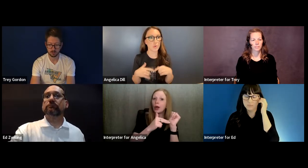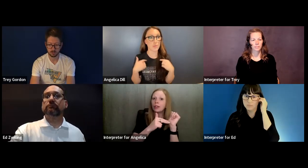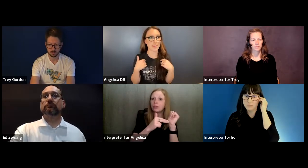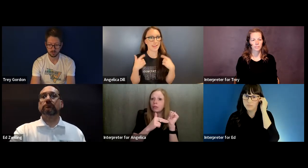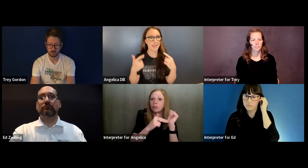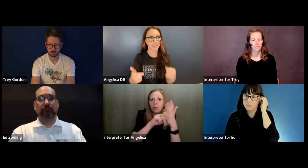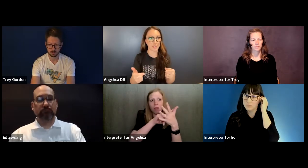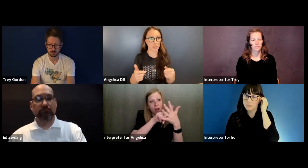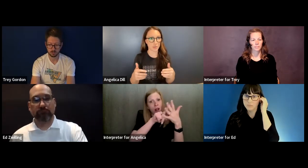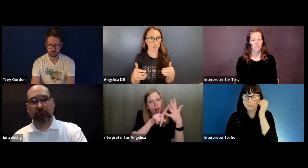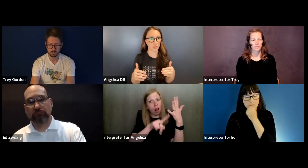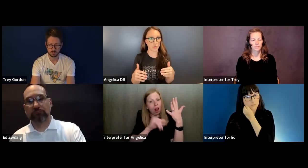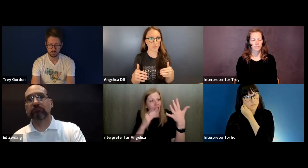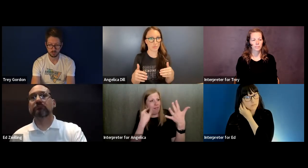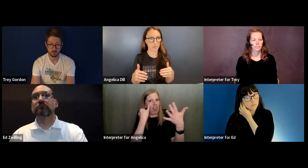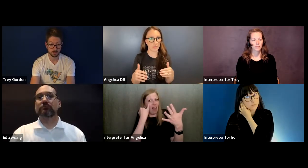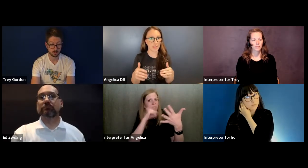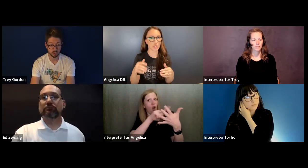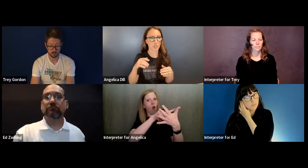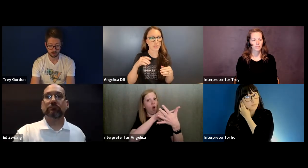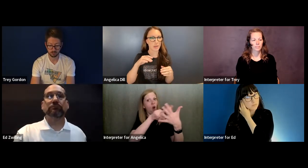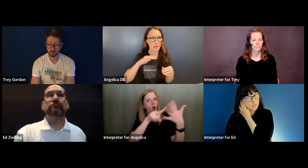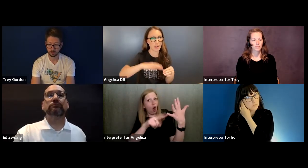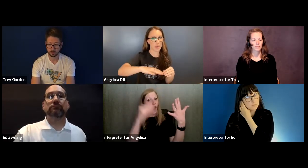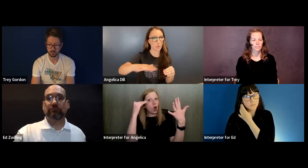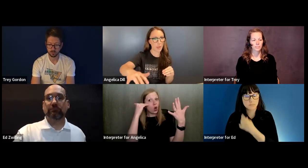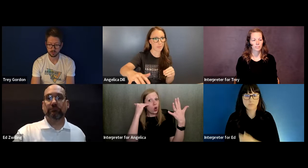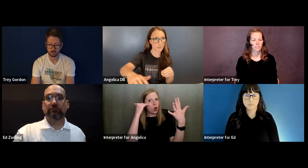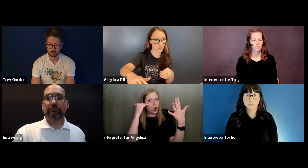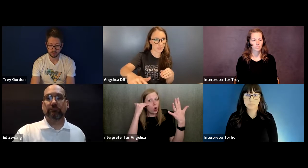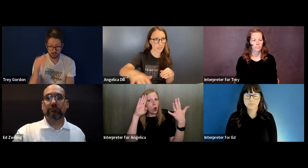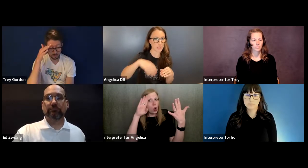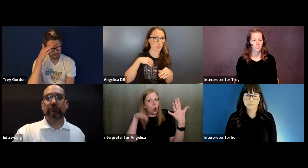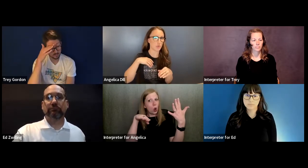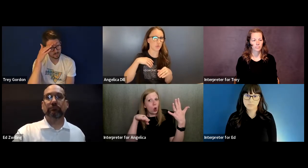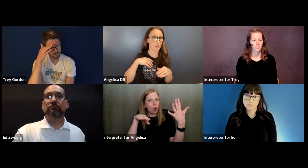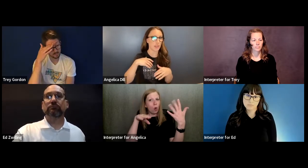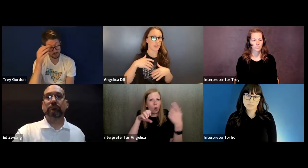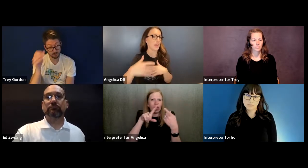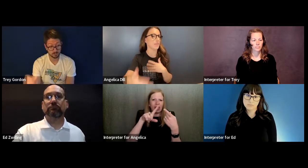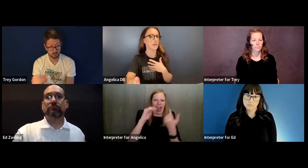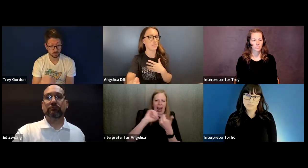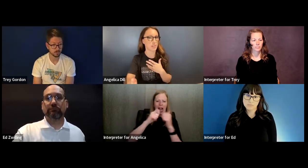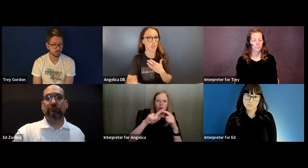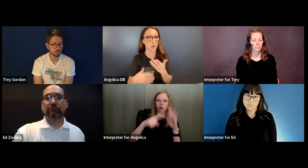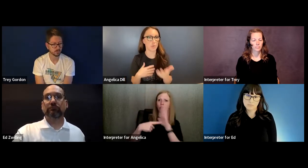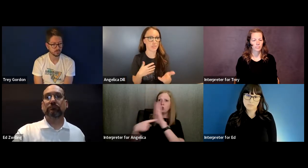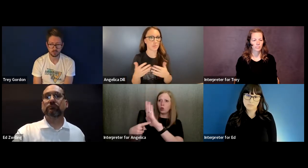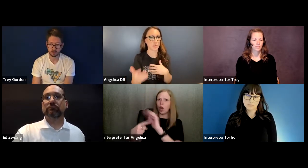that they needed to make sure and another way visually to let the deaf patient know this what